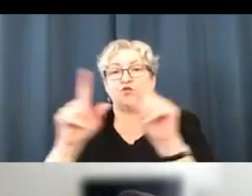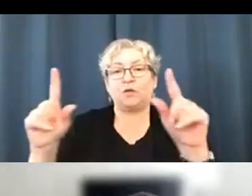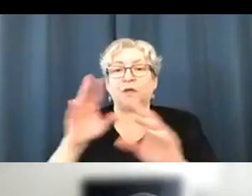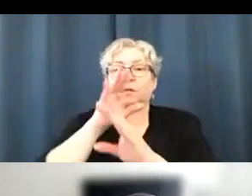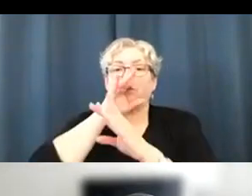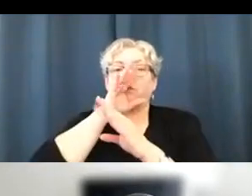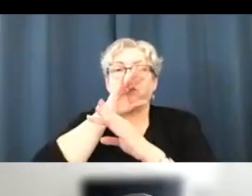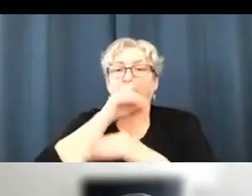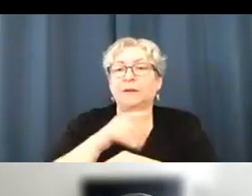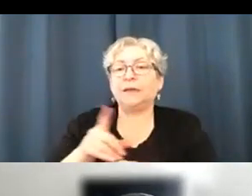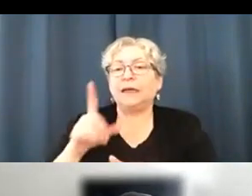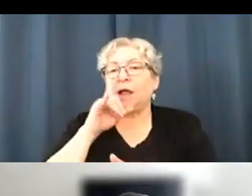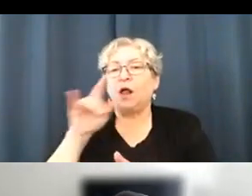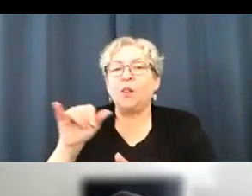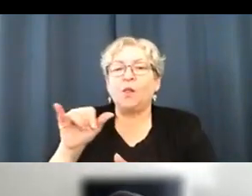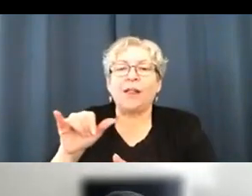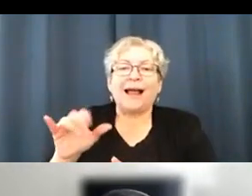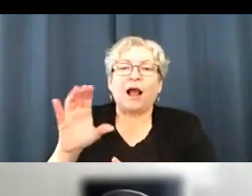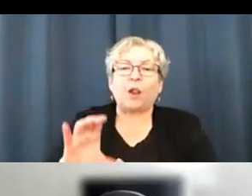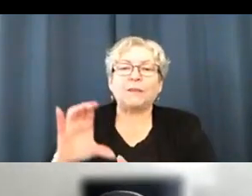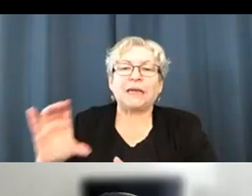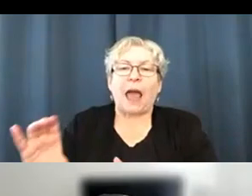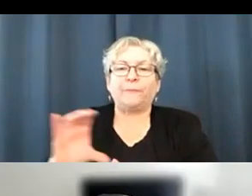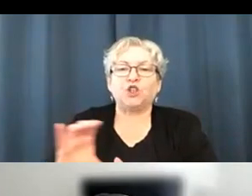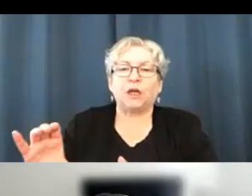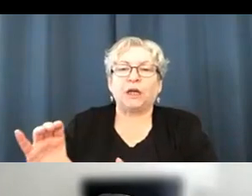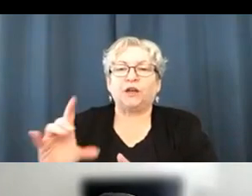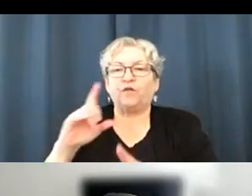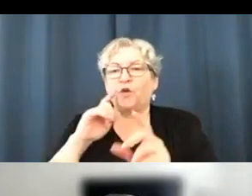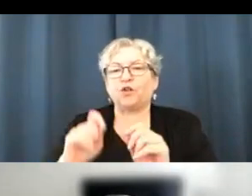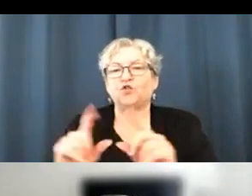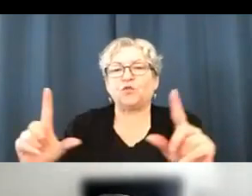It's basically like closed captions for the screen reader and can be pretty helpful.